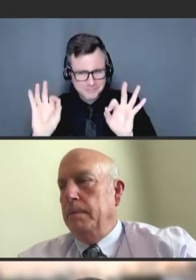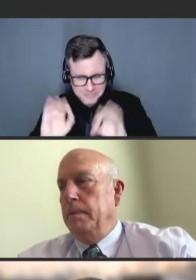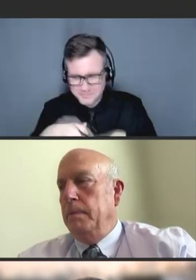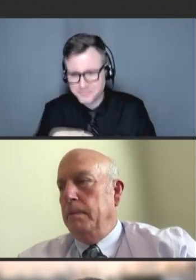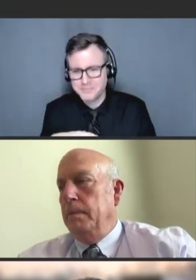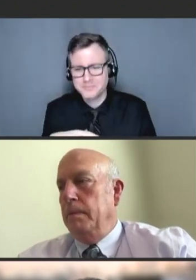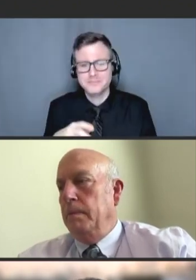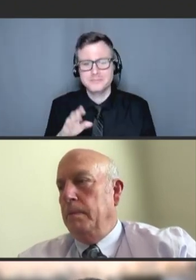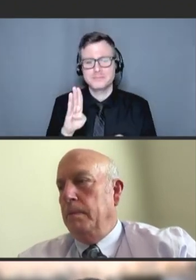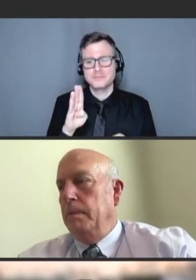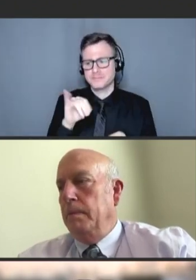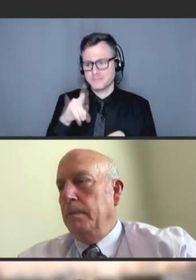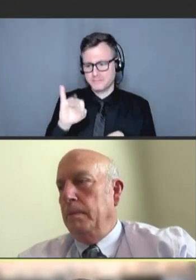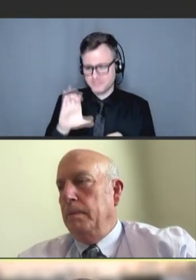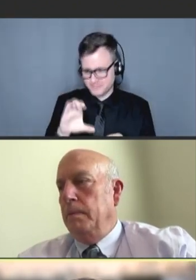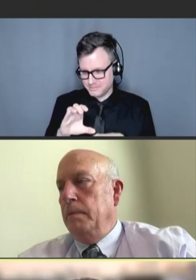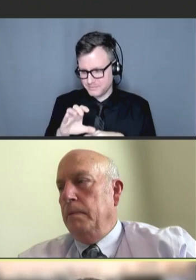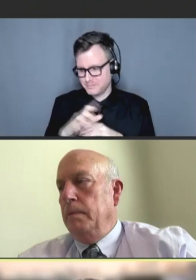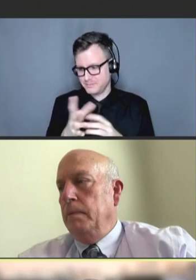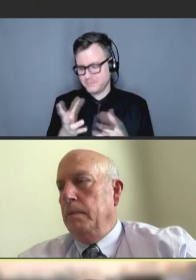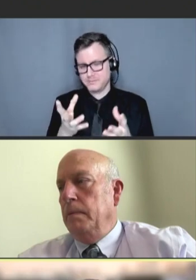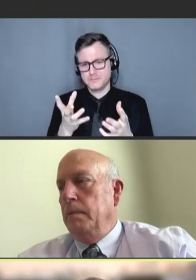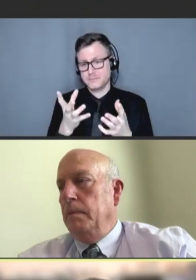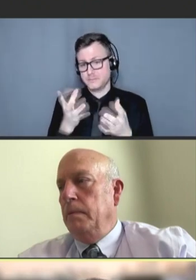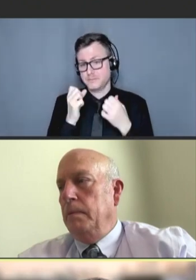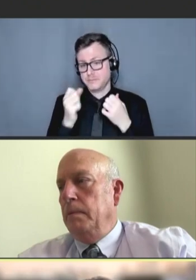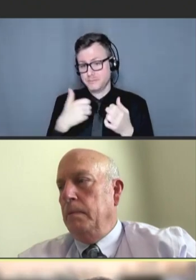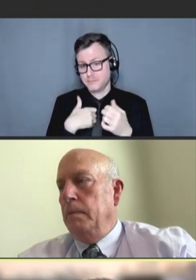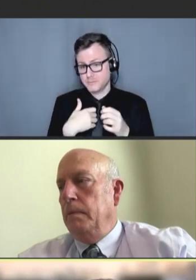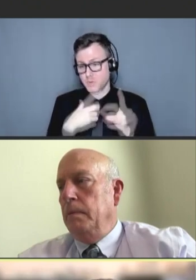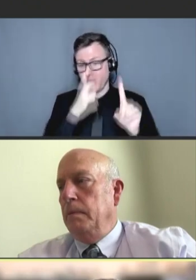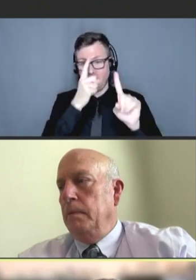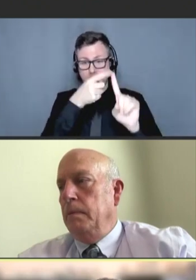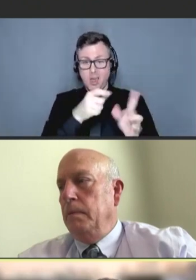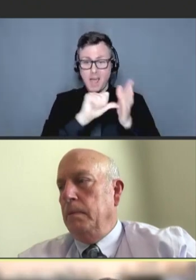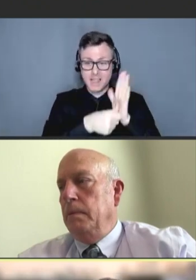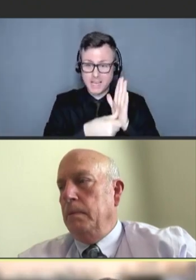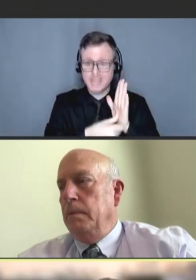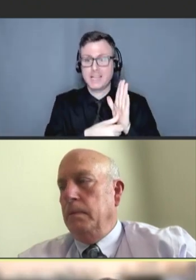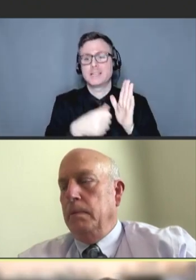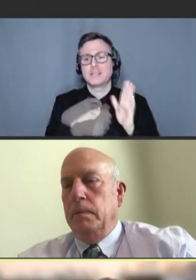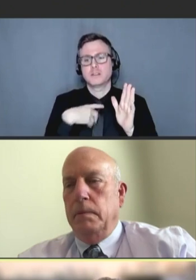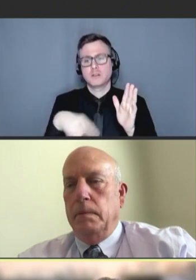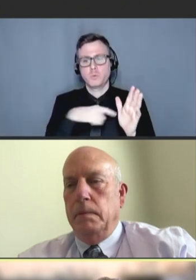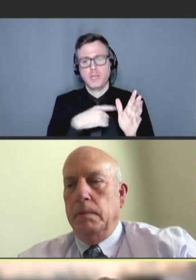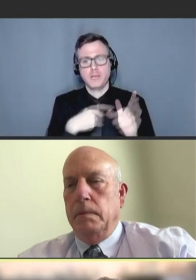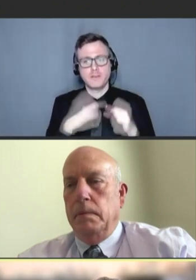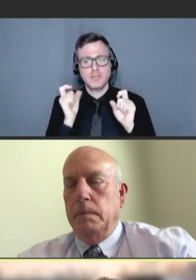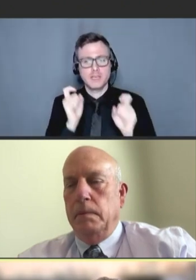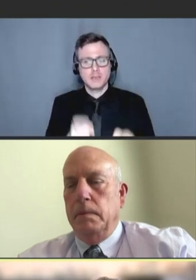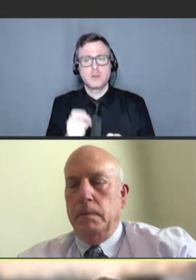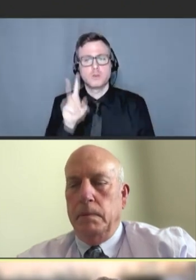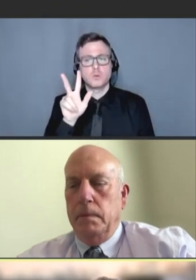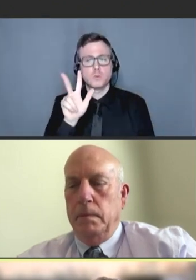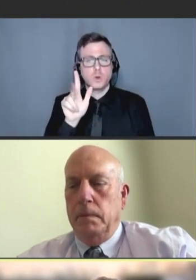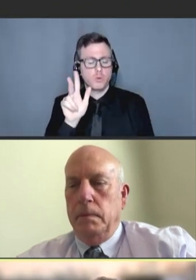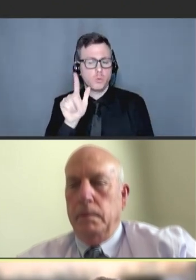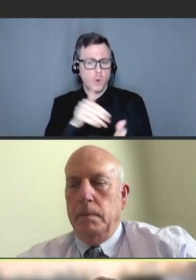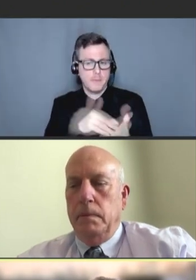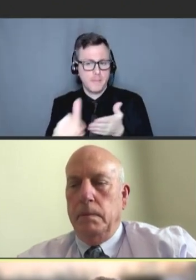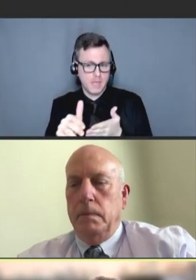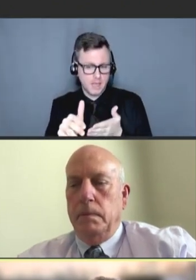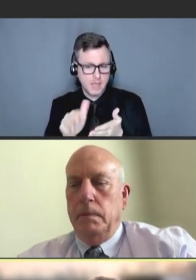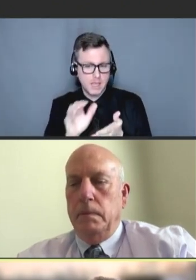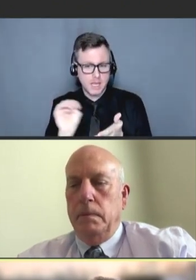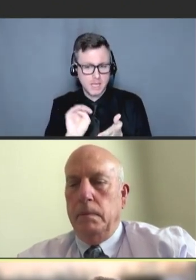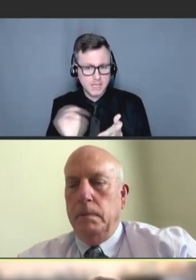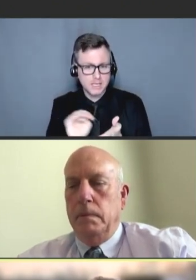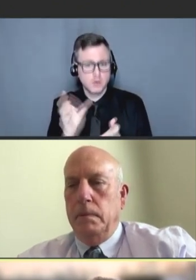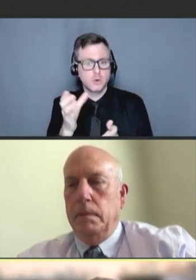BPC, they wanted to highlight, they administered nearly 23 million COVID-19 vaccine doses to